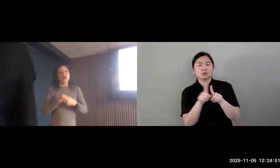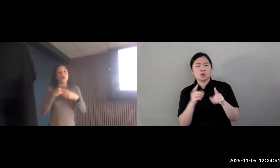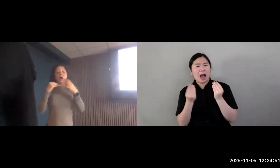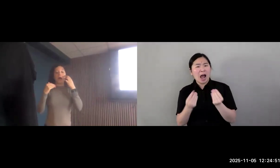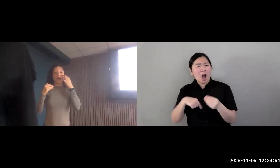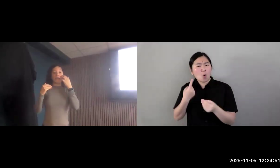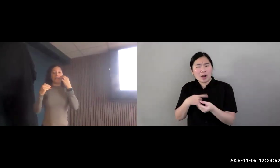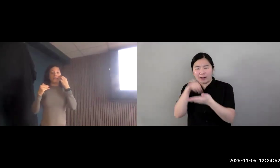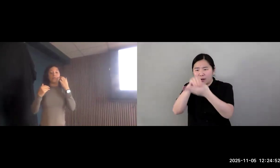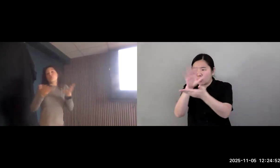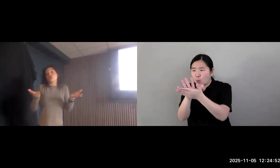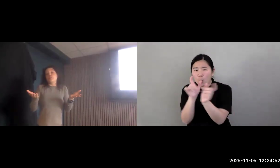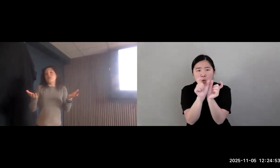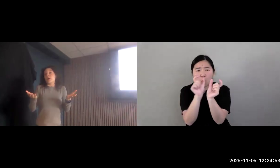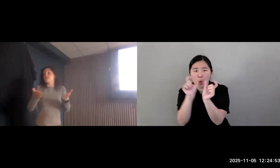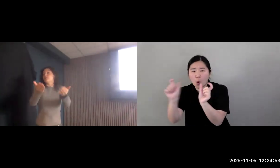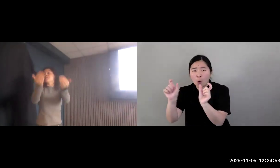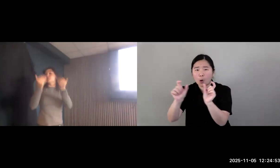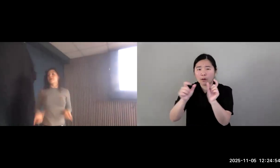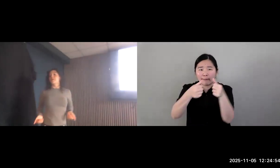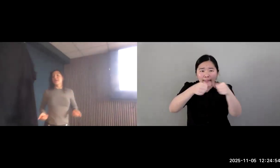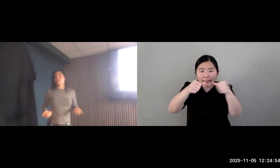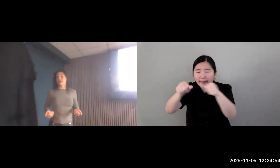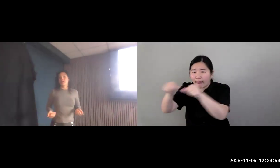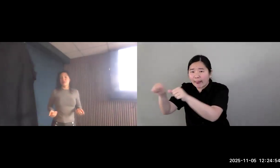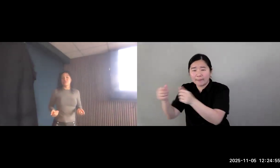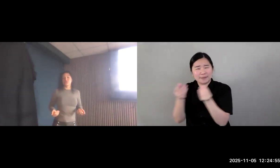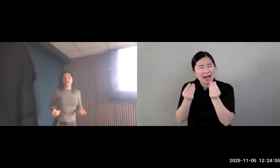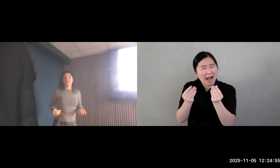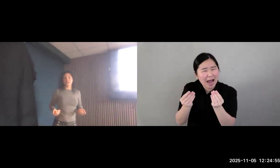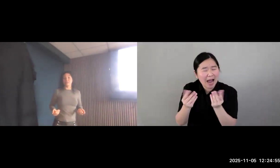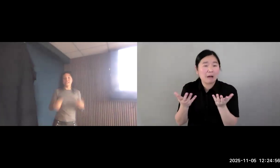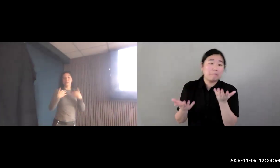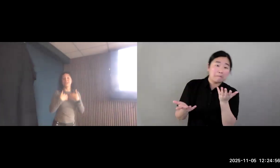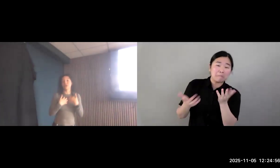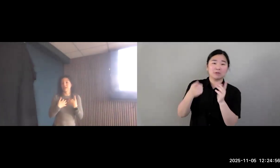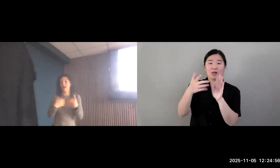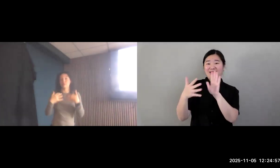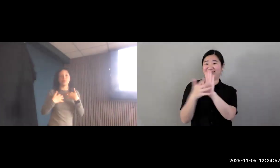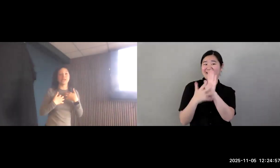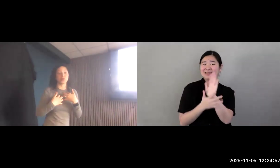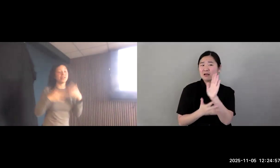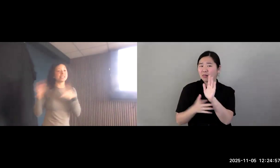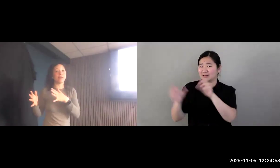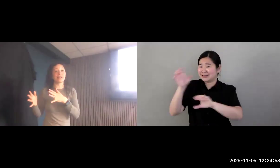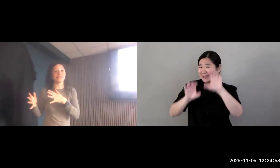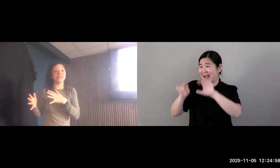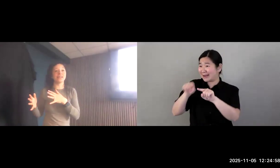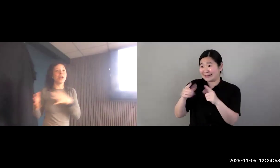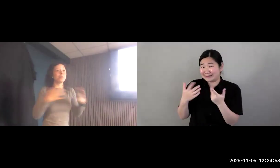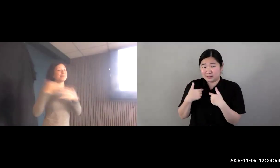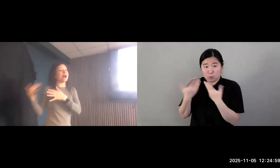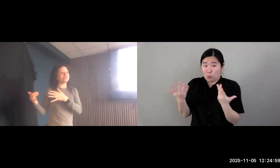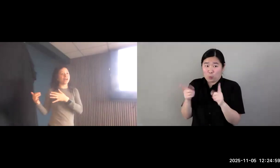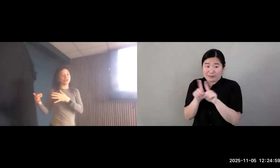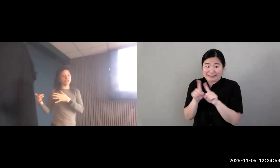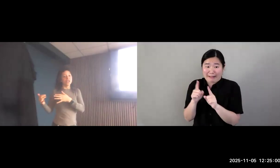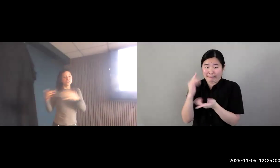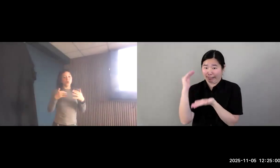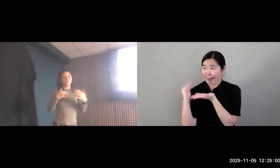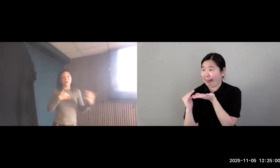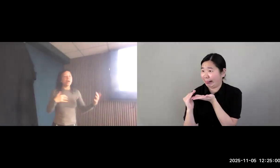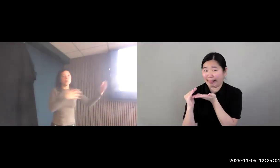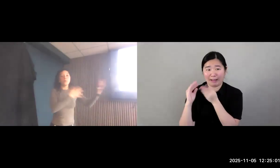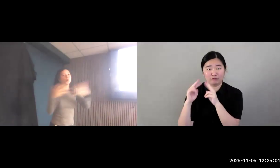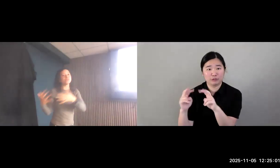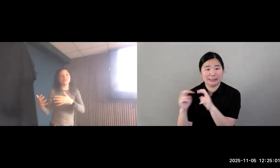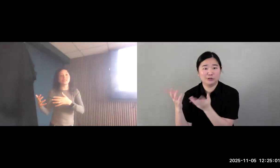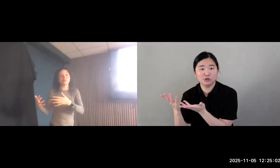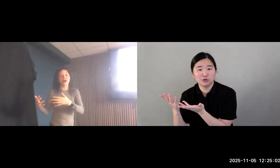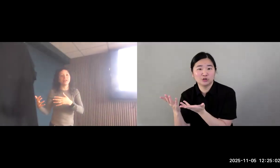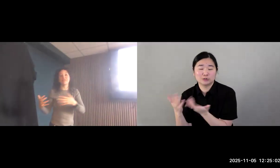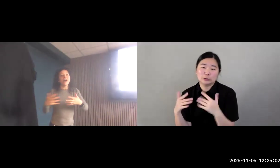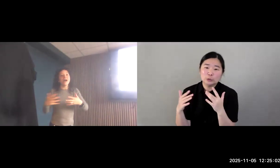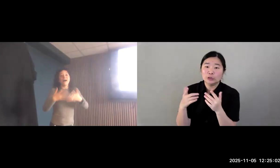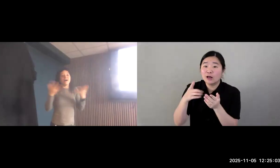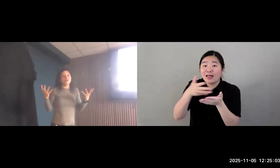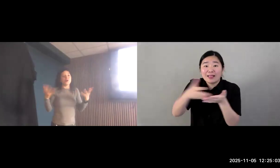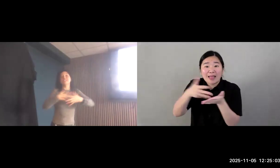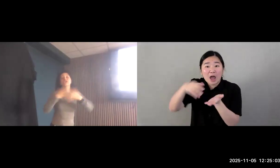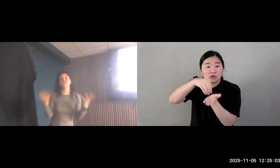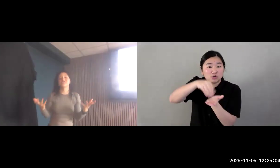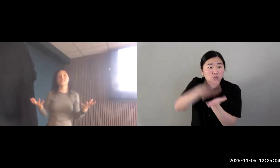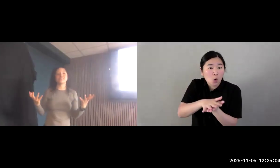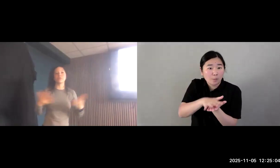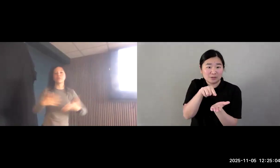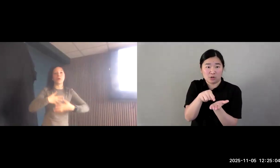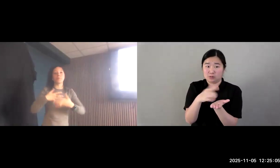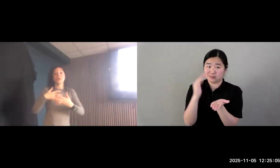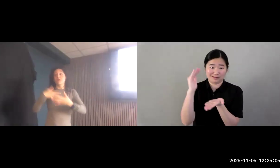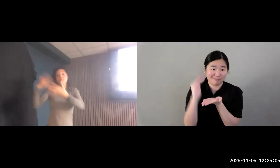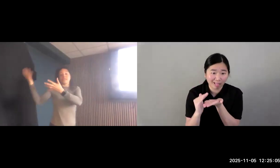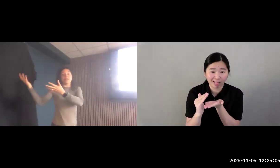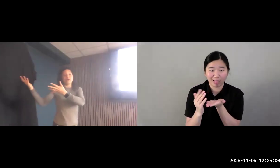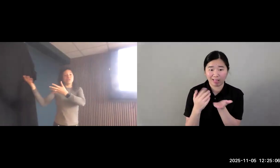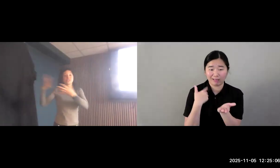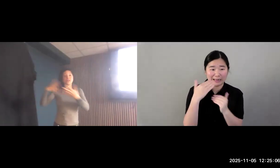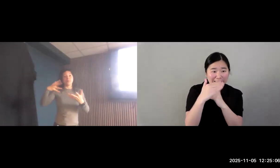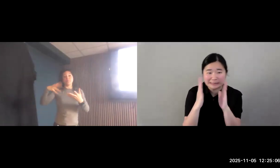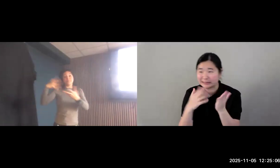researcher background, so this is where I come back to my positionality statement. I'm hearing, I'm from Nazareth. Yes, I'm Palestinian, but I'm an outsider. So maybe I'm imposing some kind of you know, annotation system from